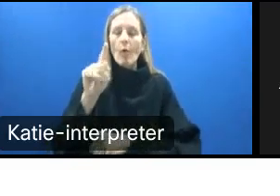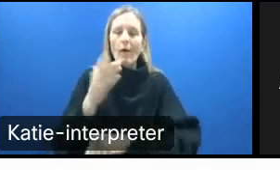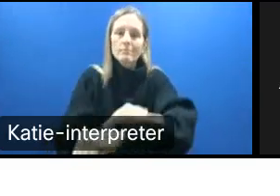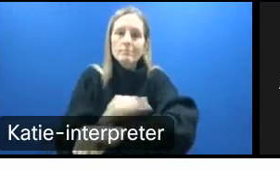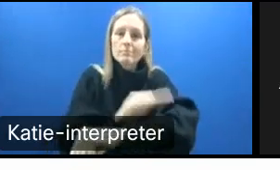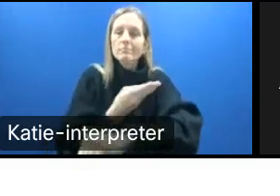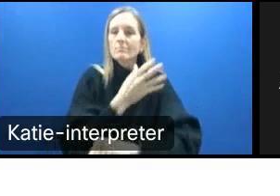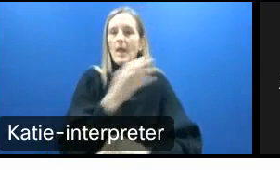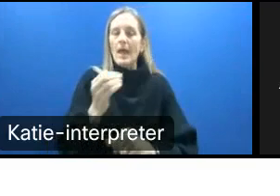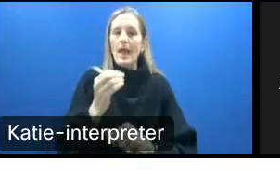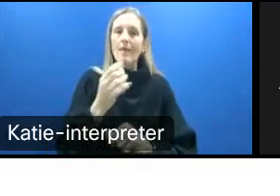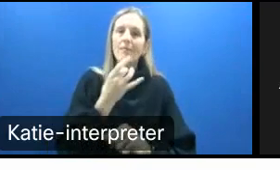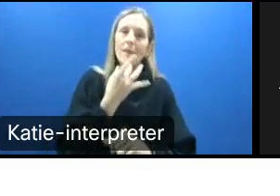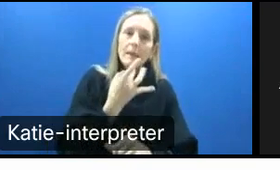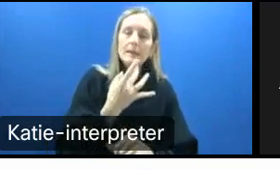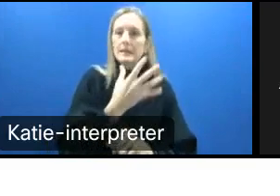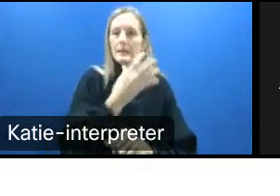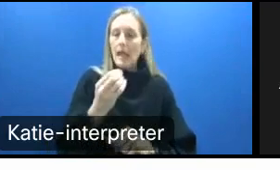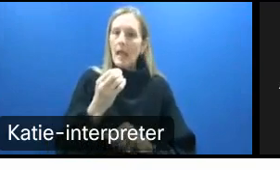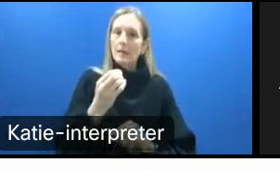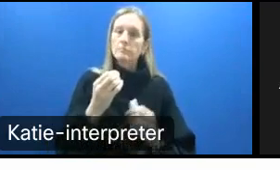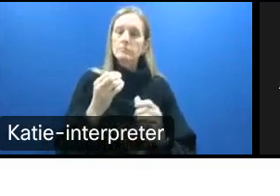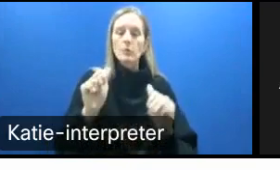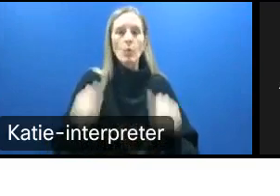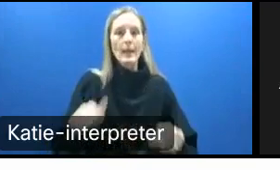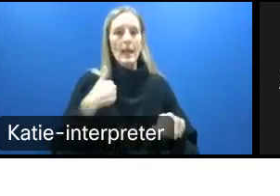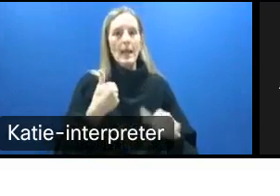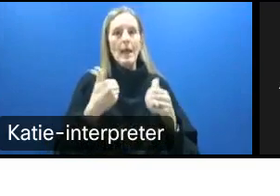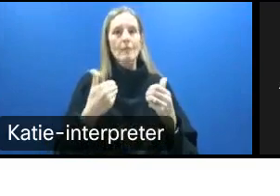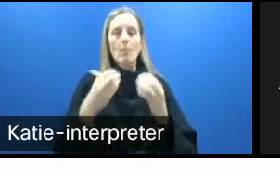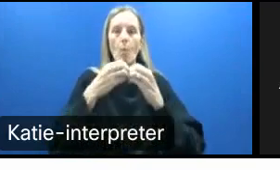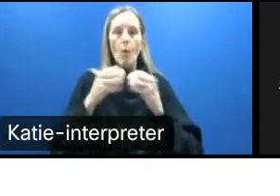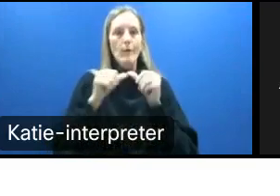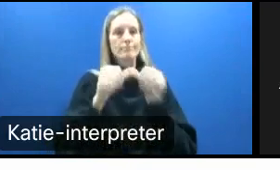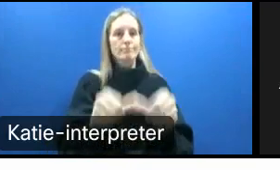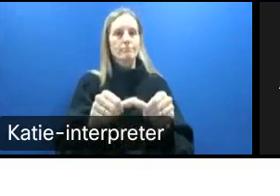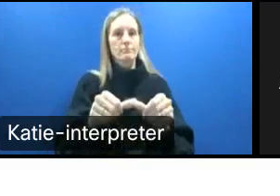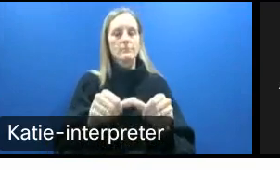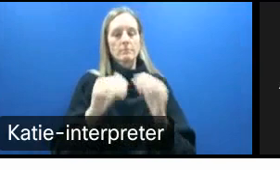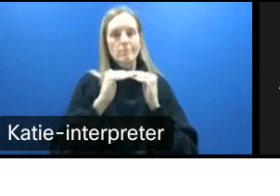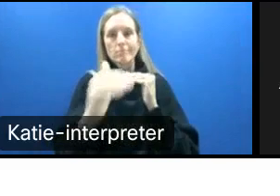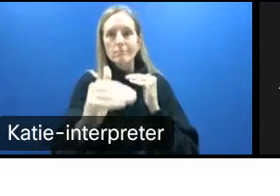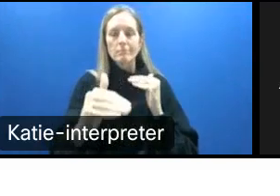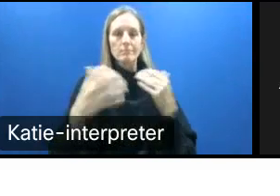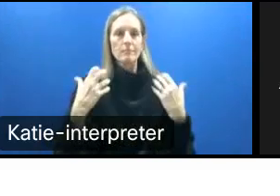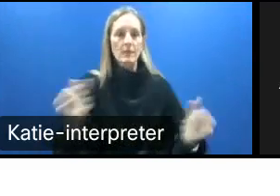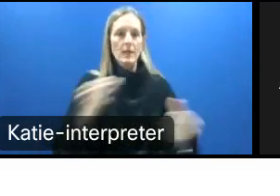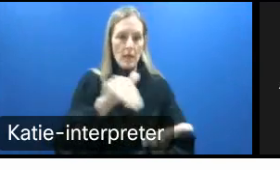To optimize efficiency and create a more sustainable health center. In New York state, Senator, or something.